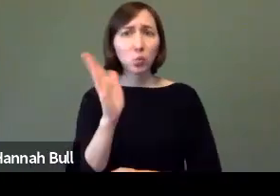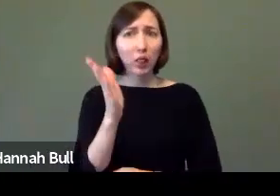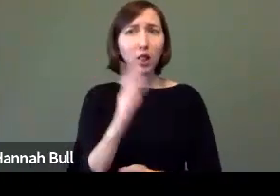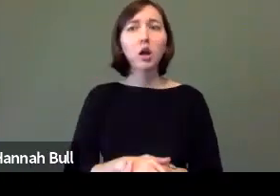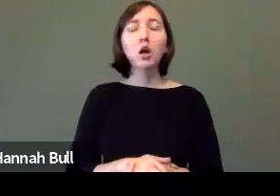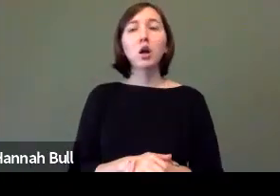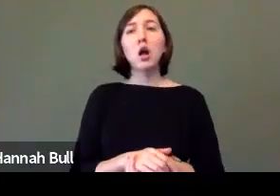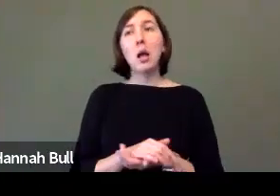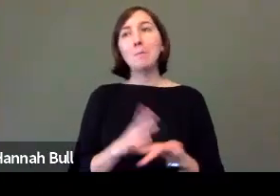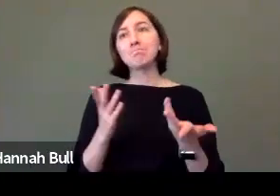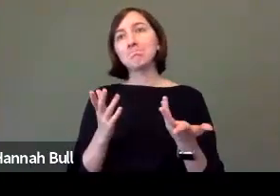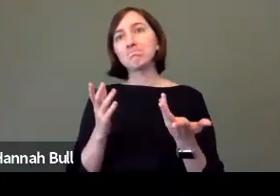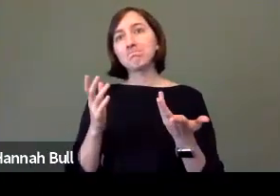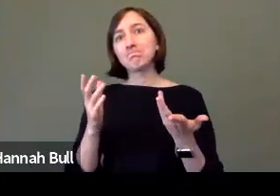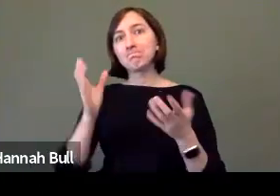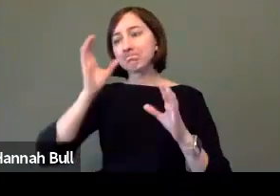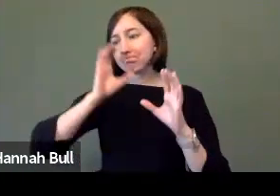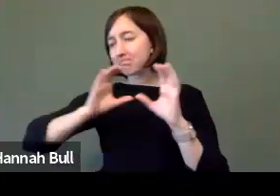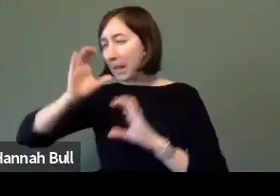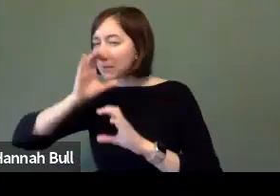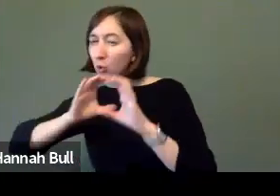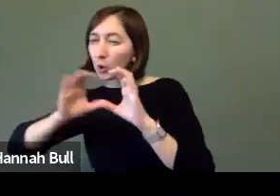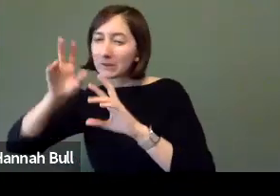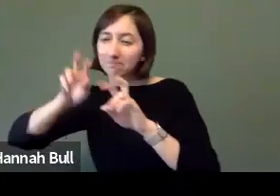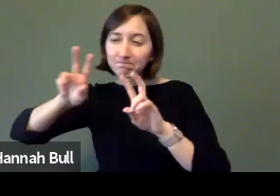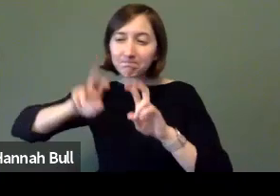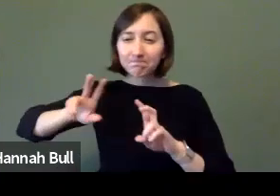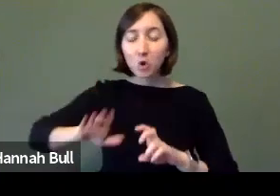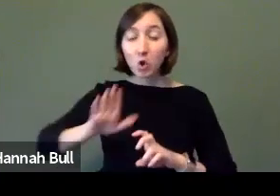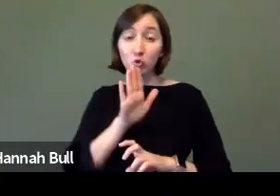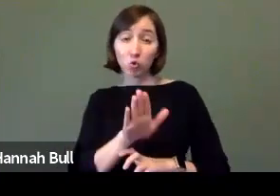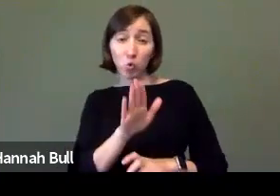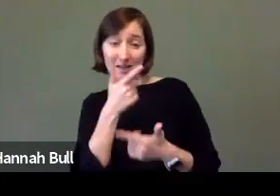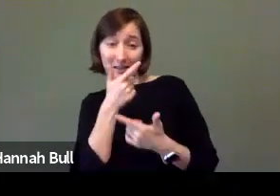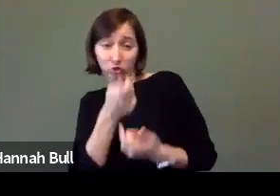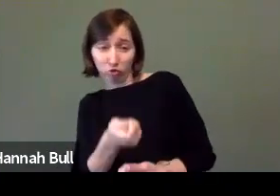explorations of what your job interests may be,